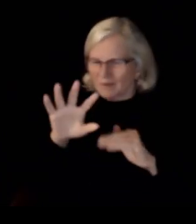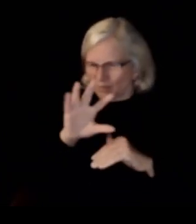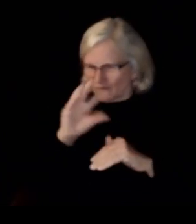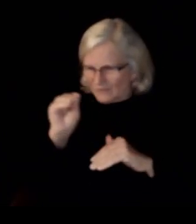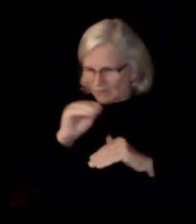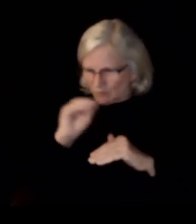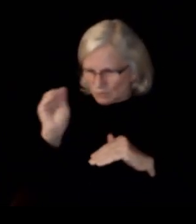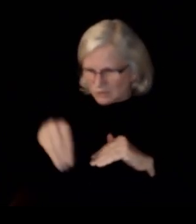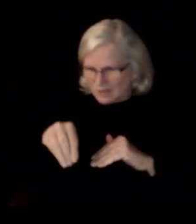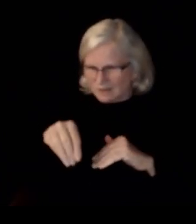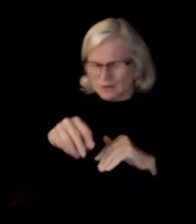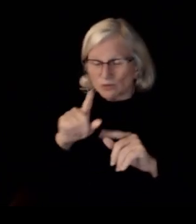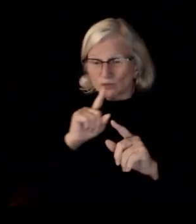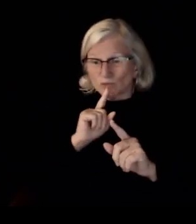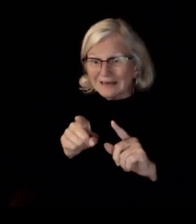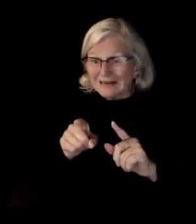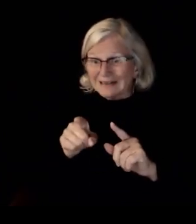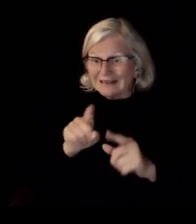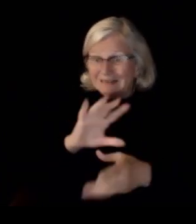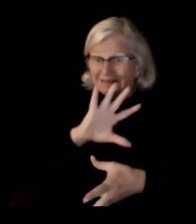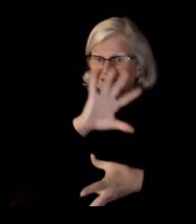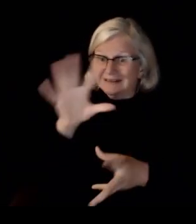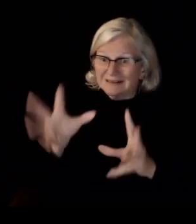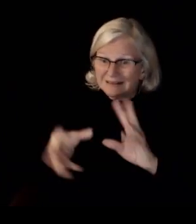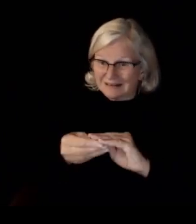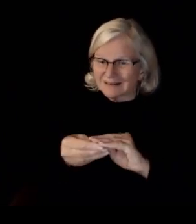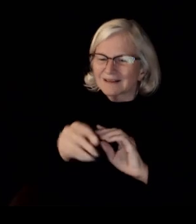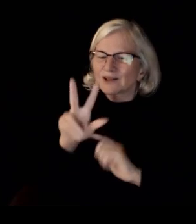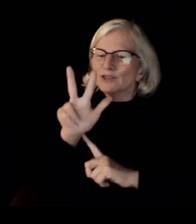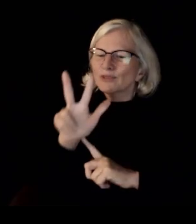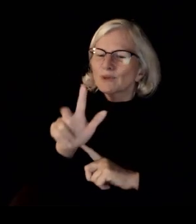of 3.2 percent with the cases that have been reported.